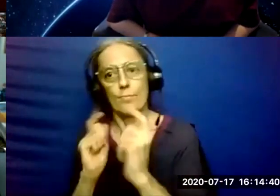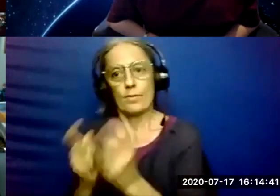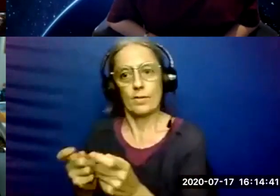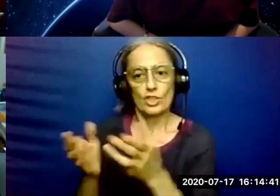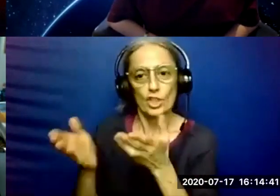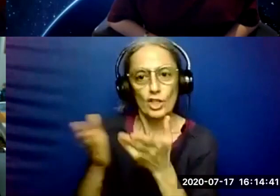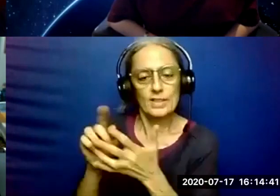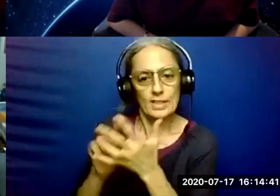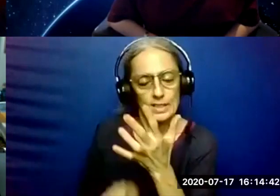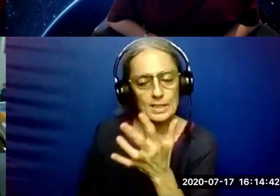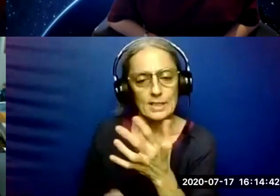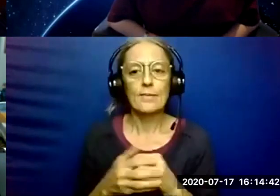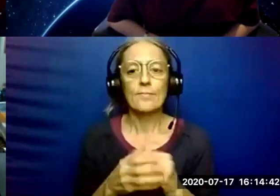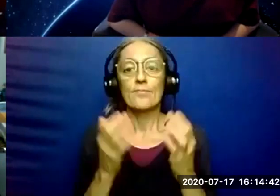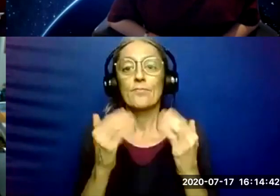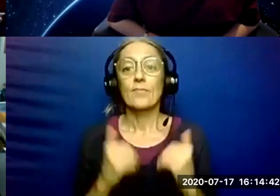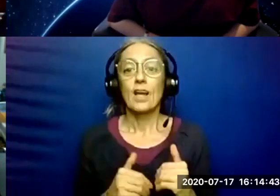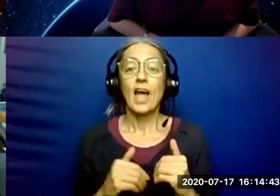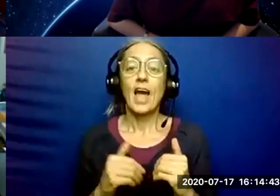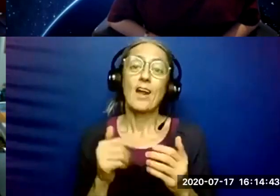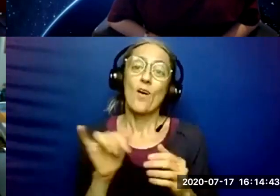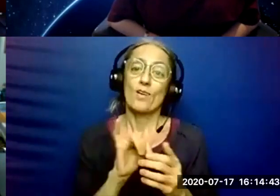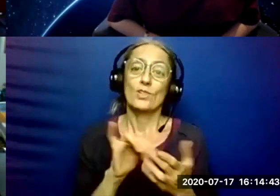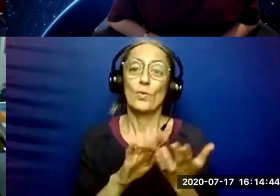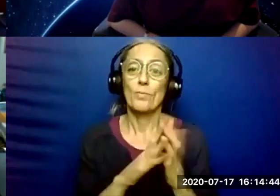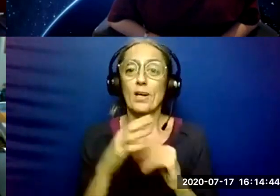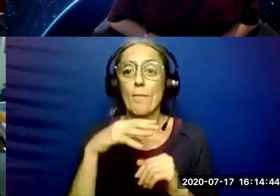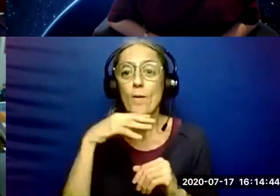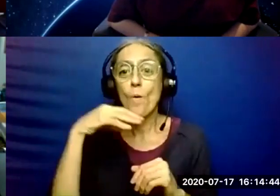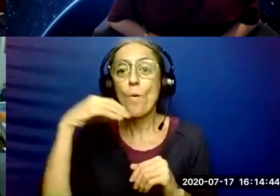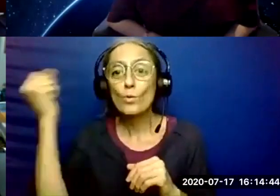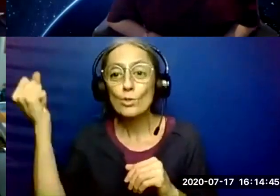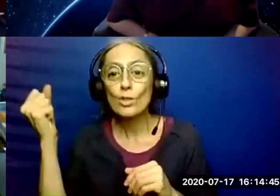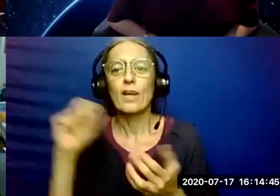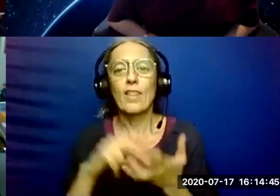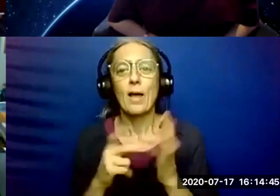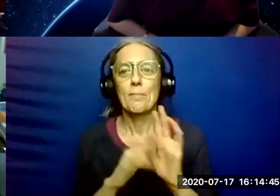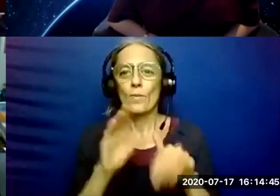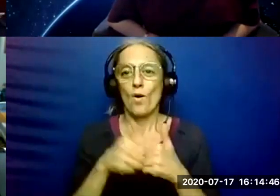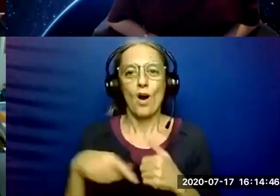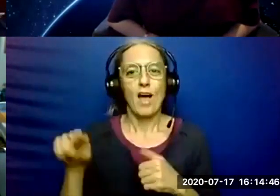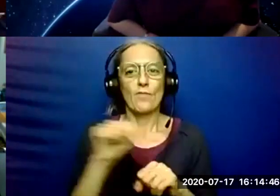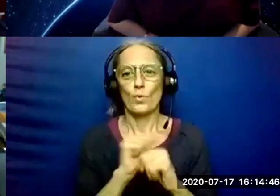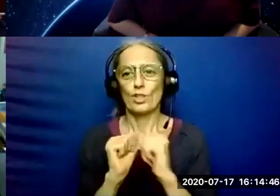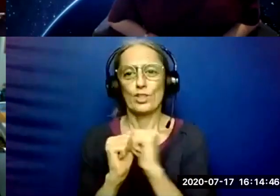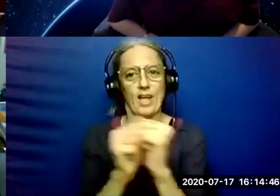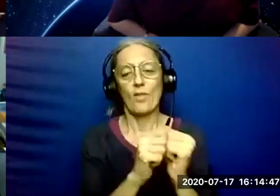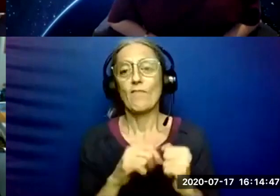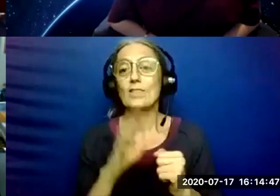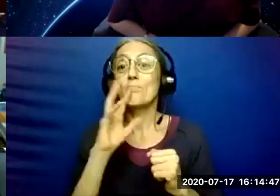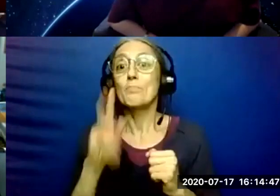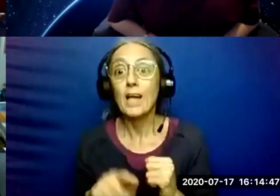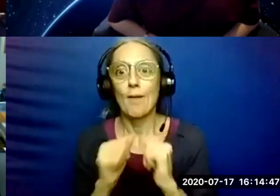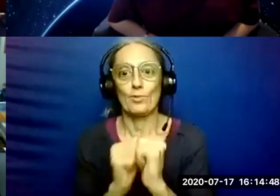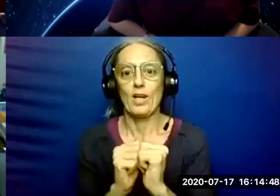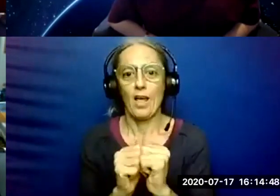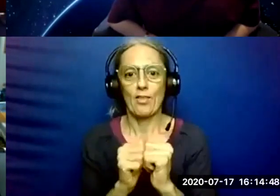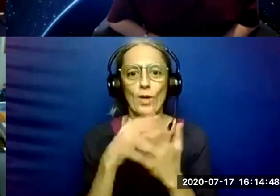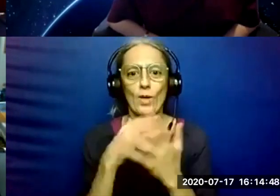And then, as we're getting older, we all need to be working together. And we need to speak out together against injustices.